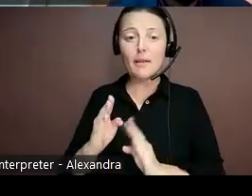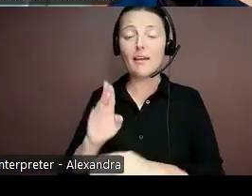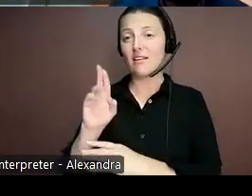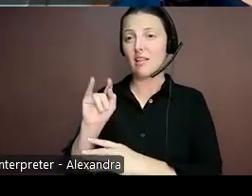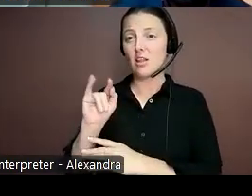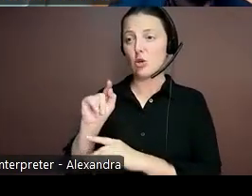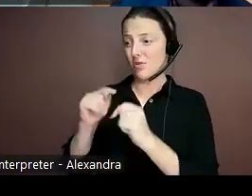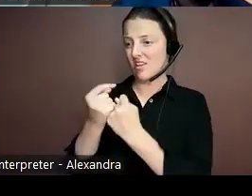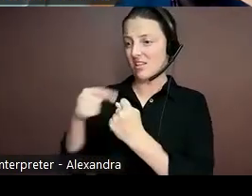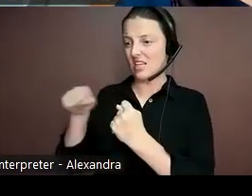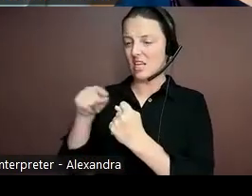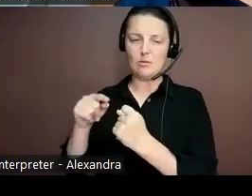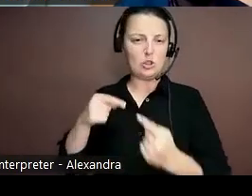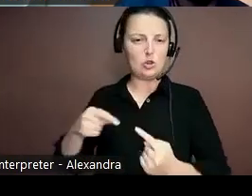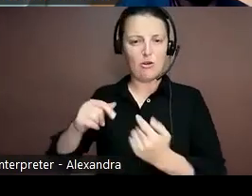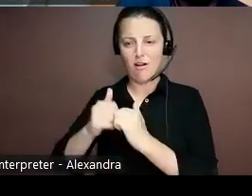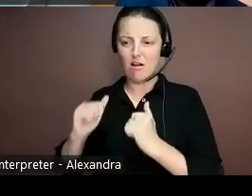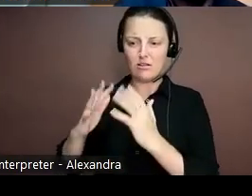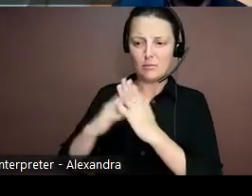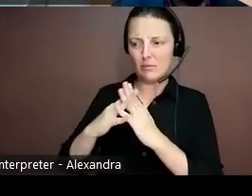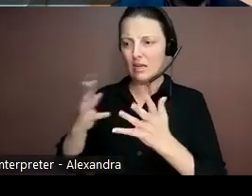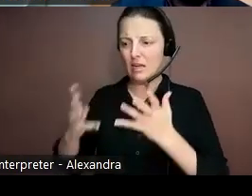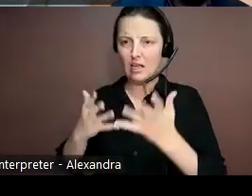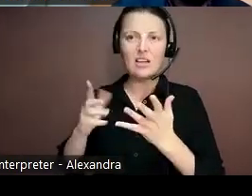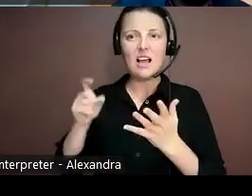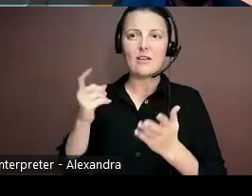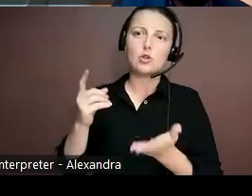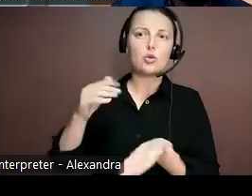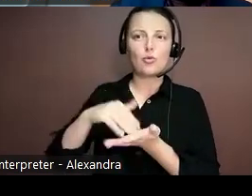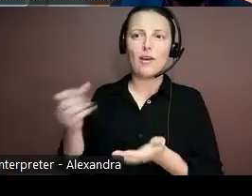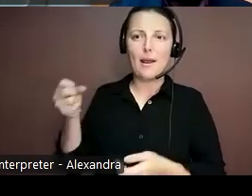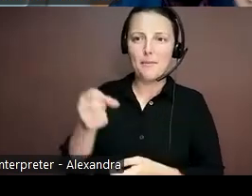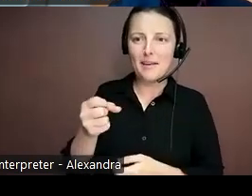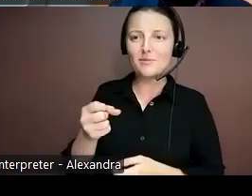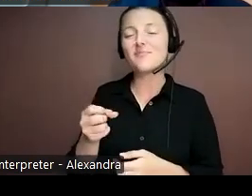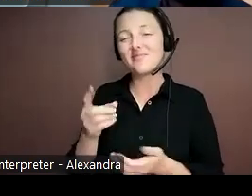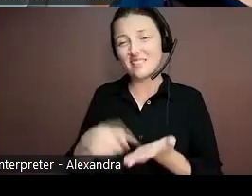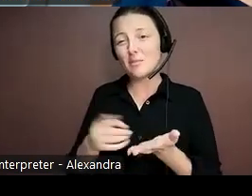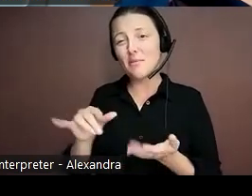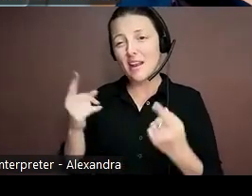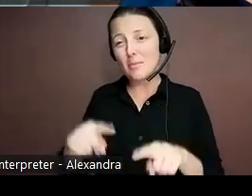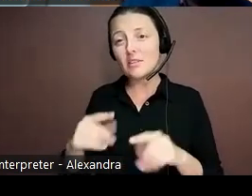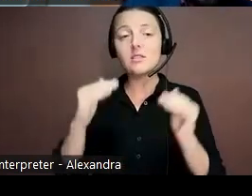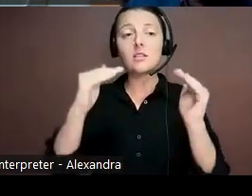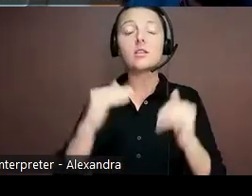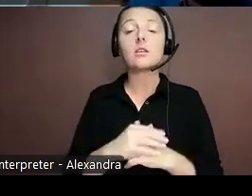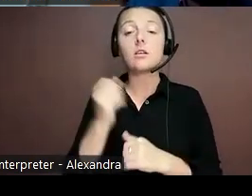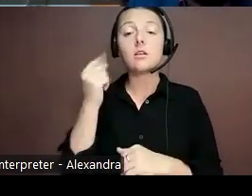nature of the beast sometimes. Um you know like there the average age of the individual admit is